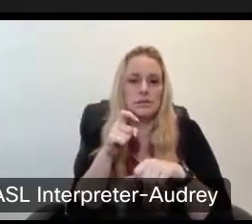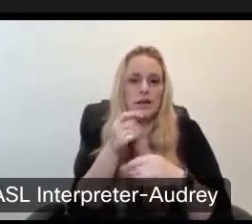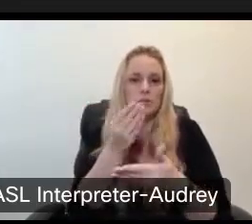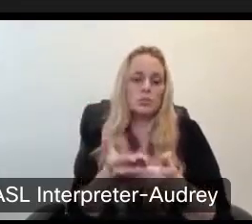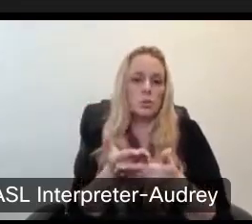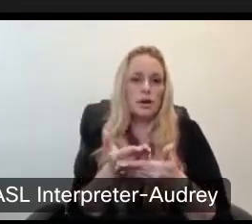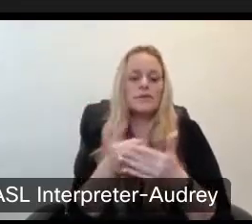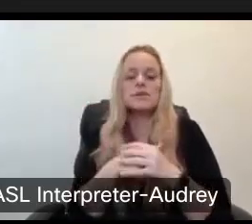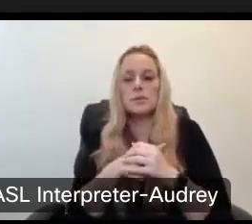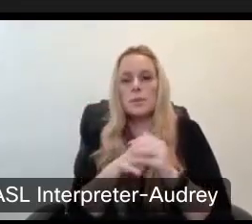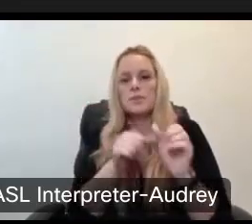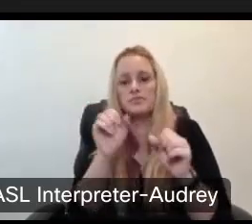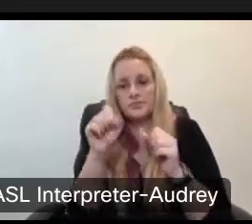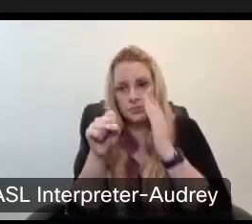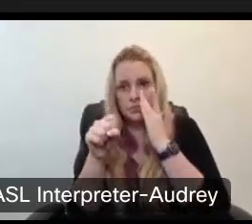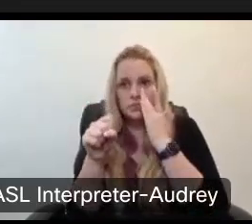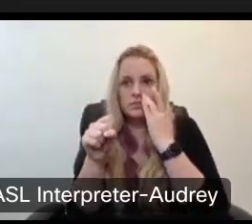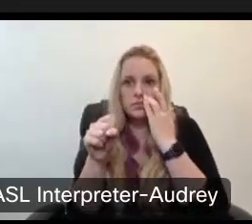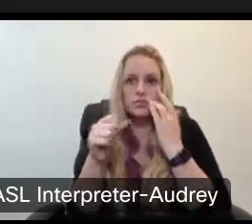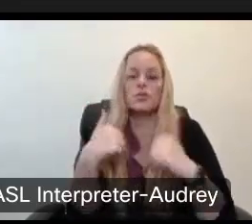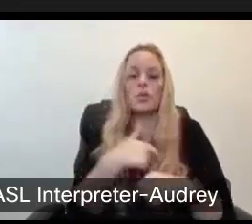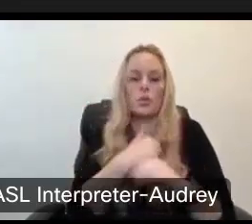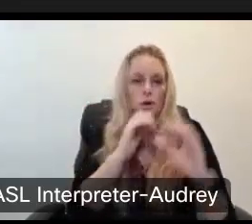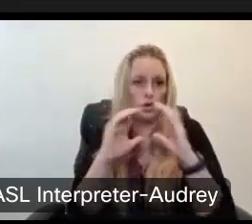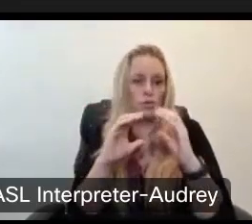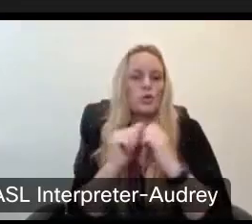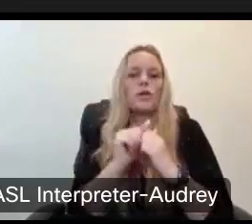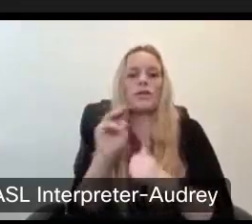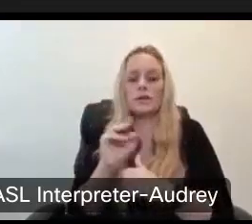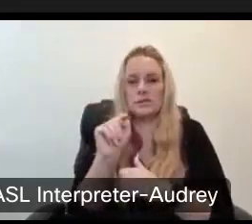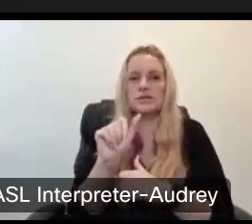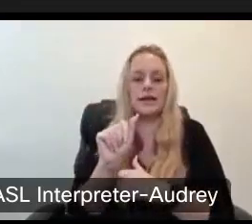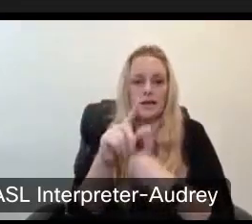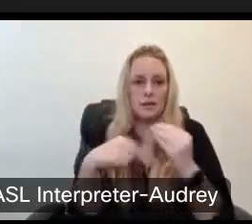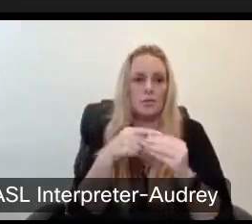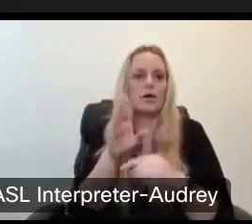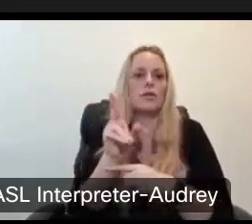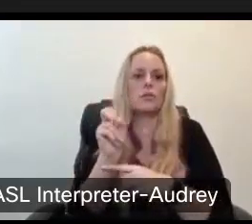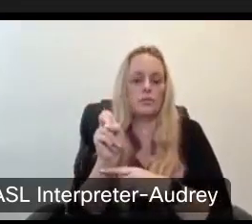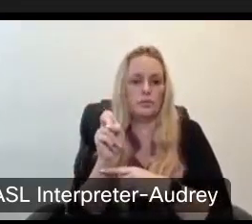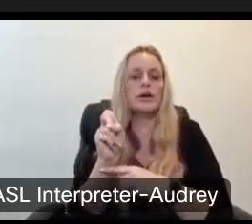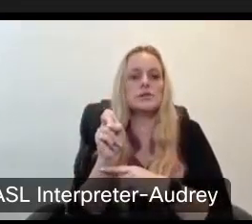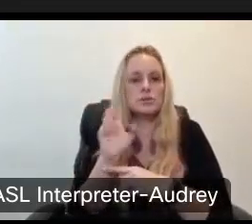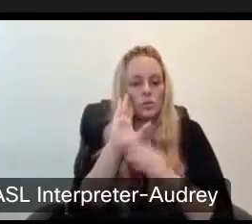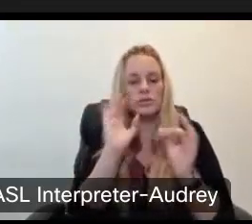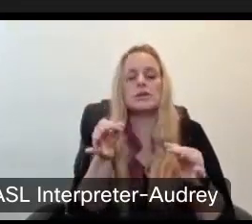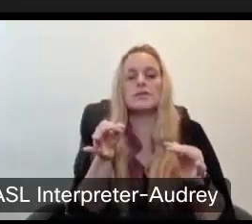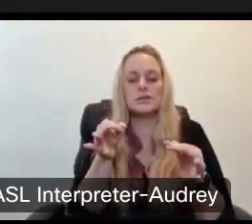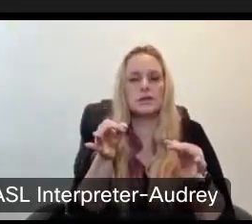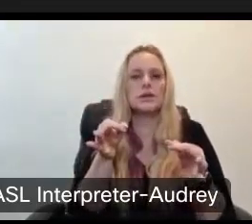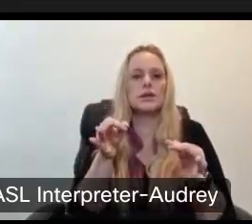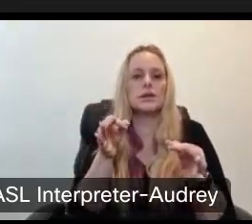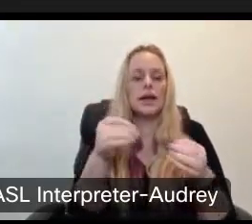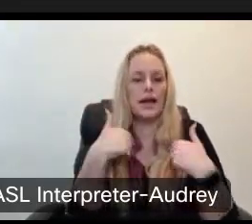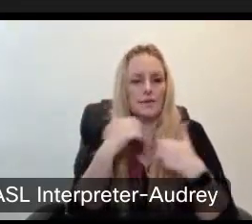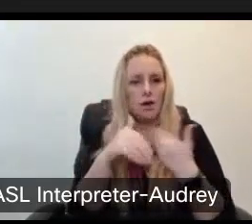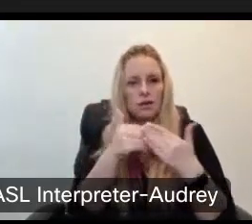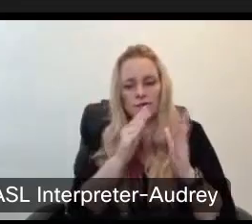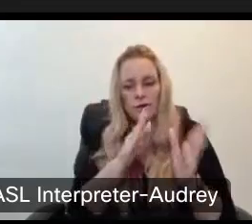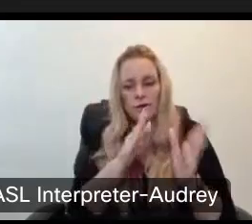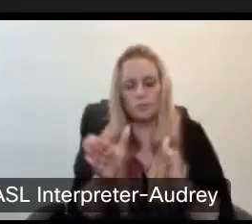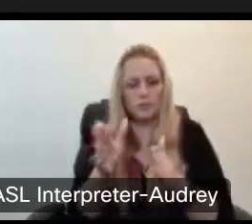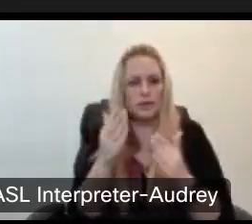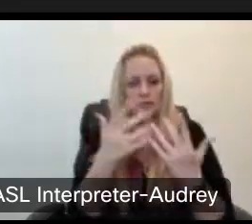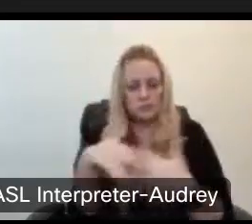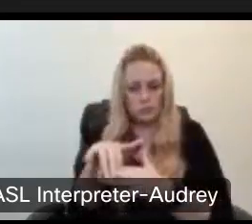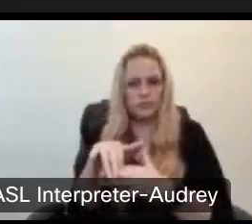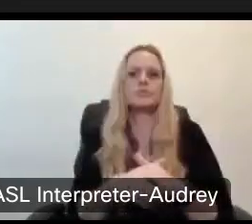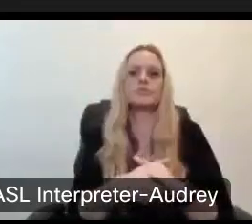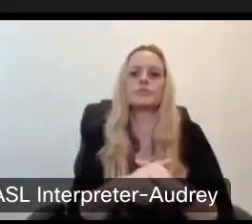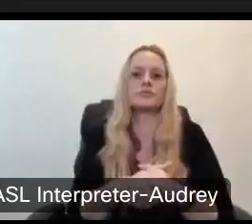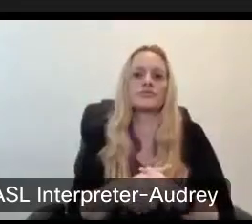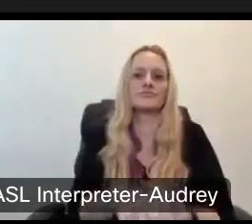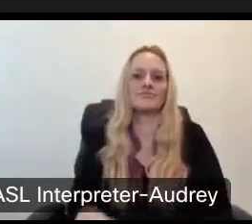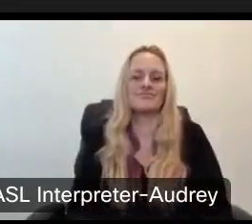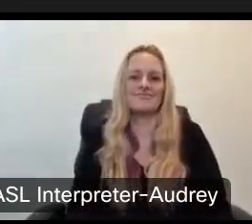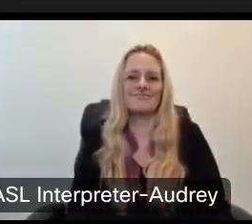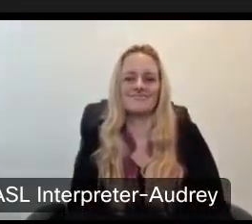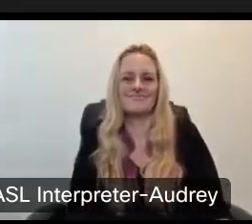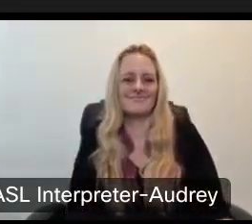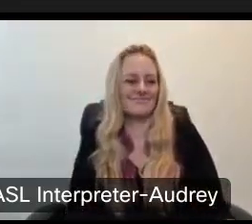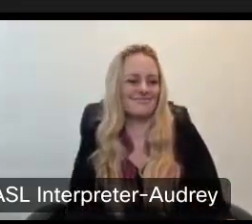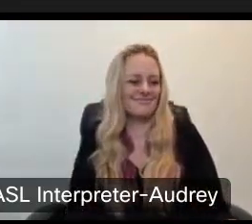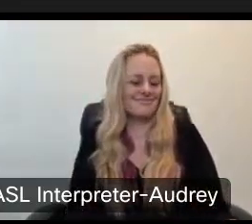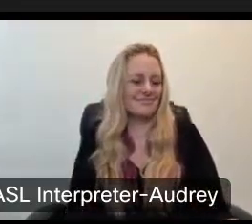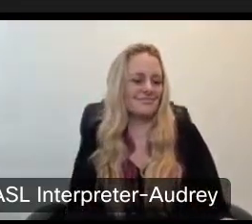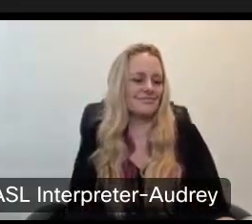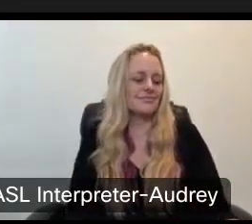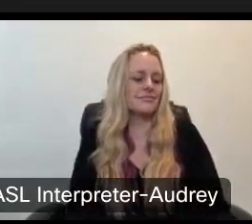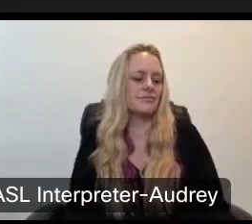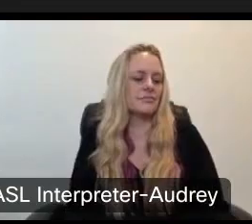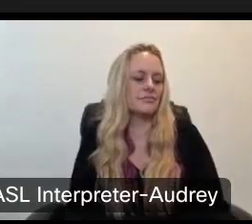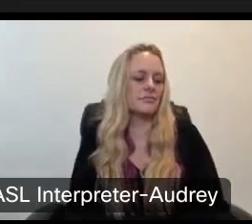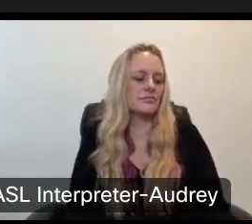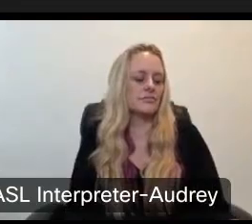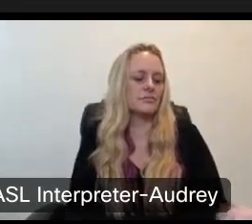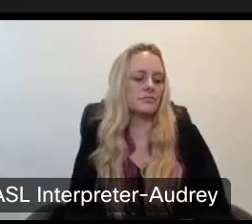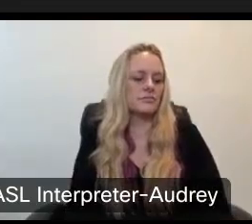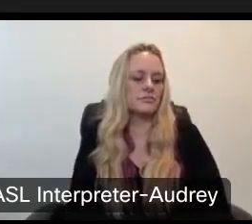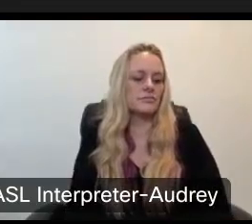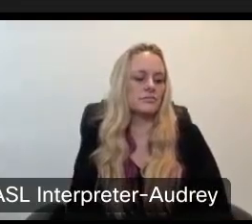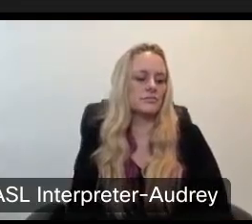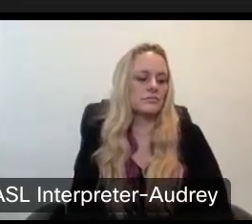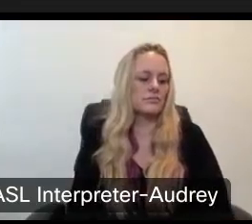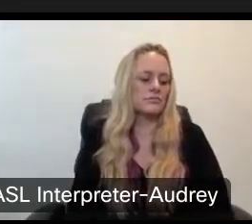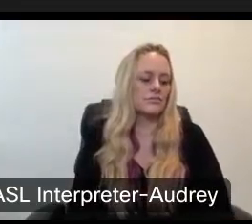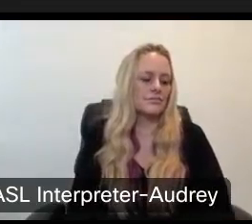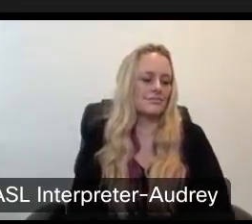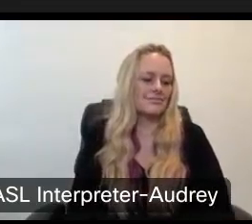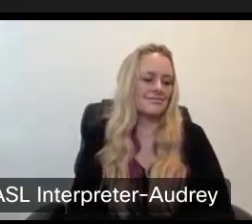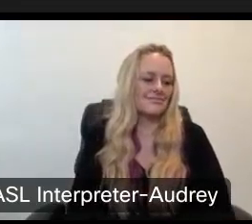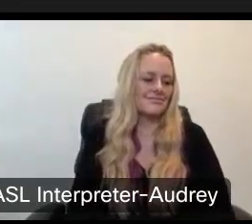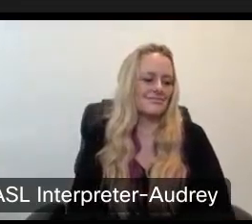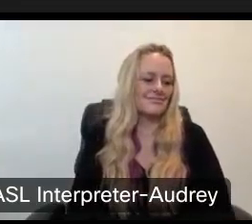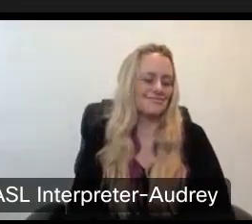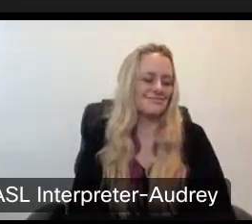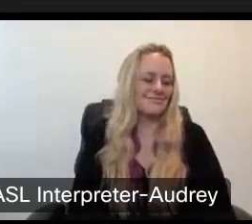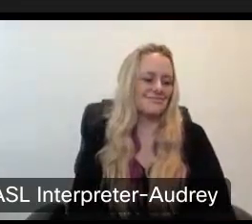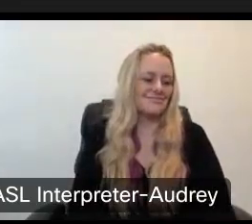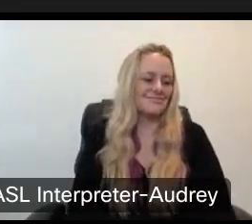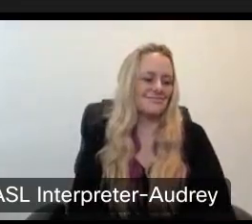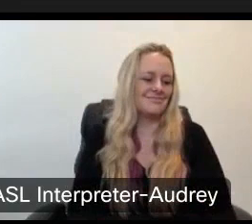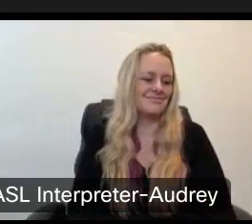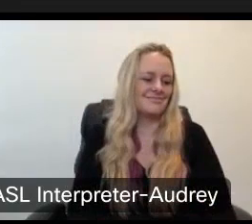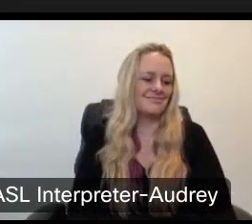Yeah, we're, we're communicating with MTA in that regard, so we'll definitely have those logistics figured out. Thank you.